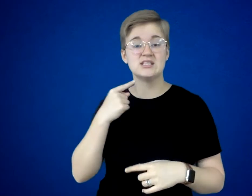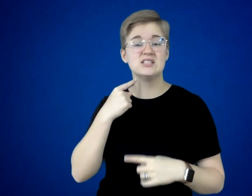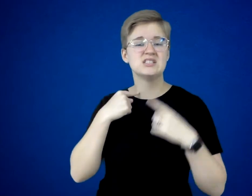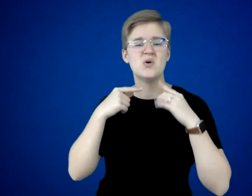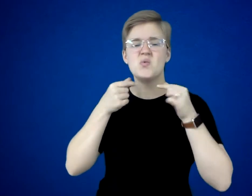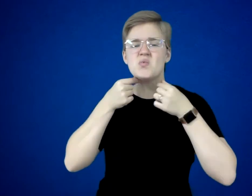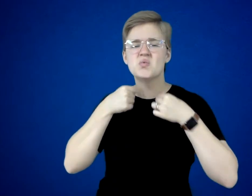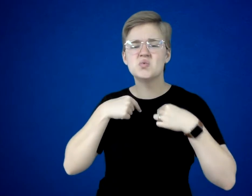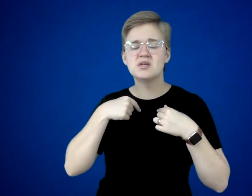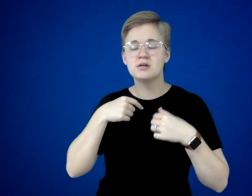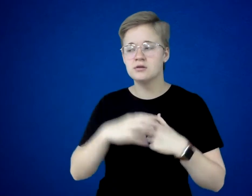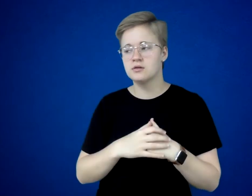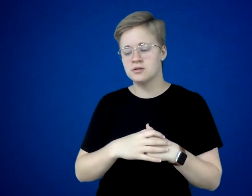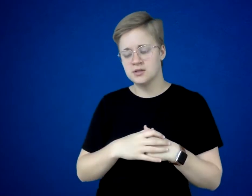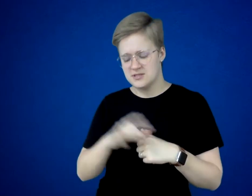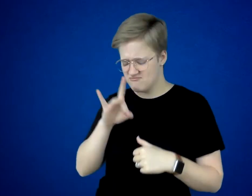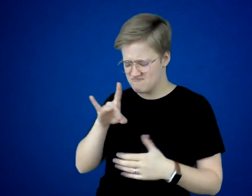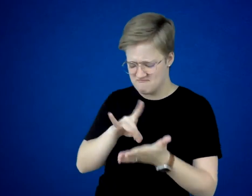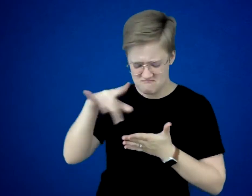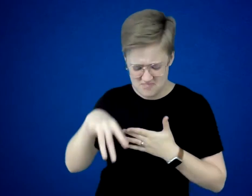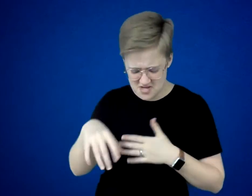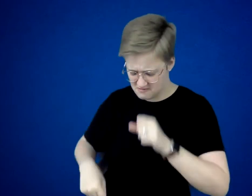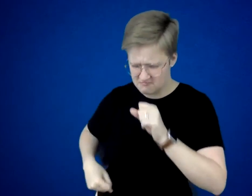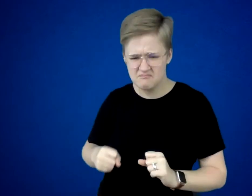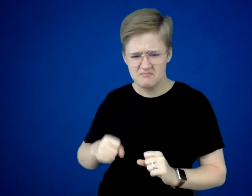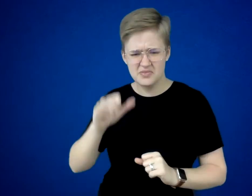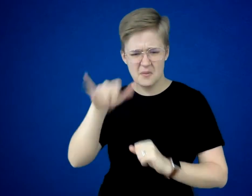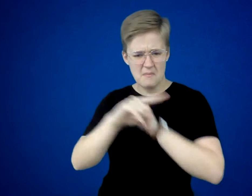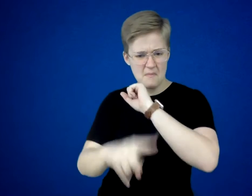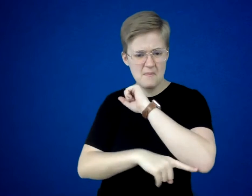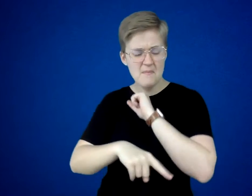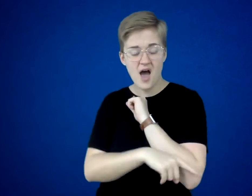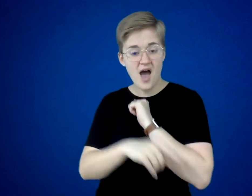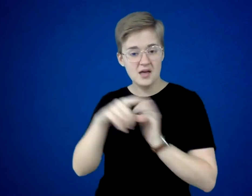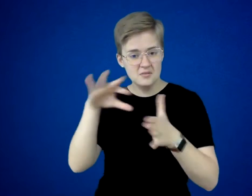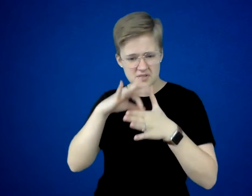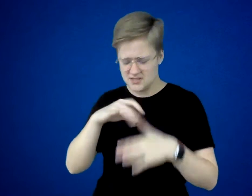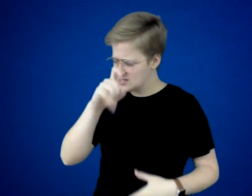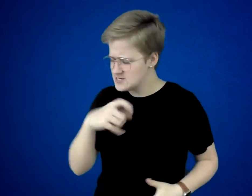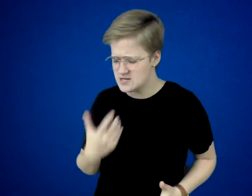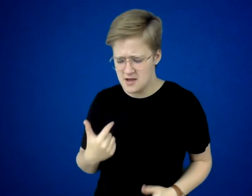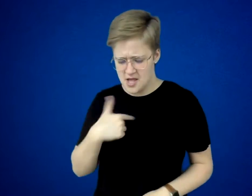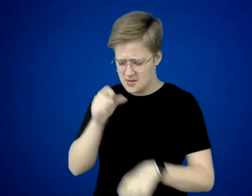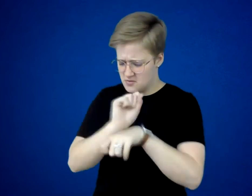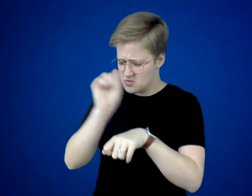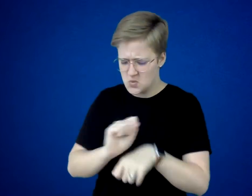He kicked the bag of meat. “I ought to,” he said. “Making me work for less than nothing,